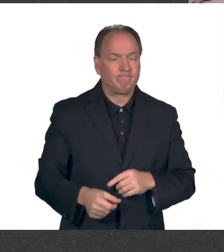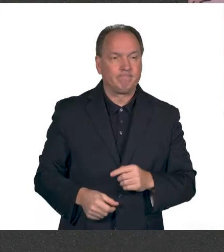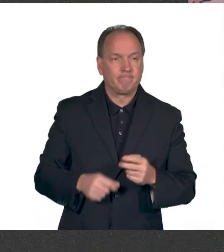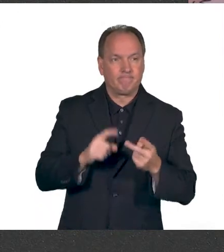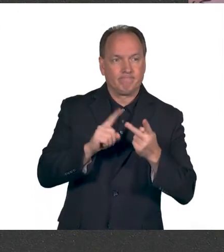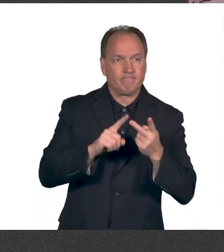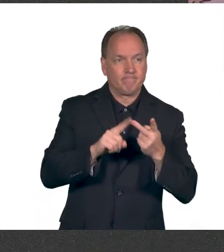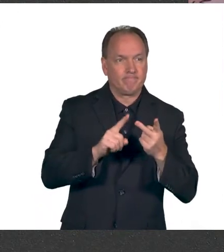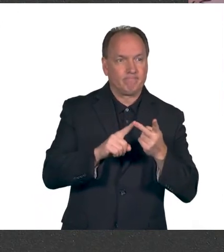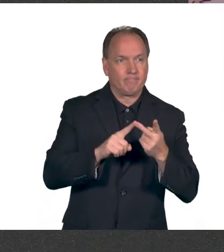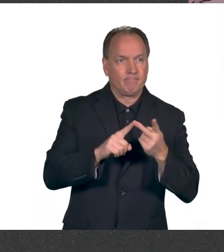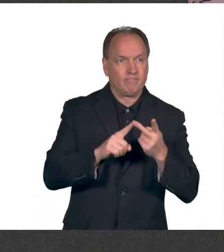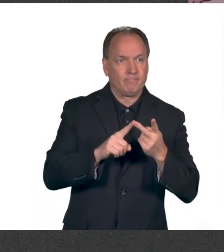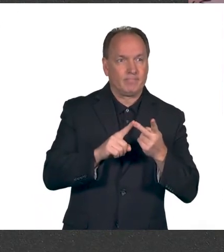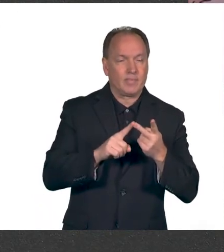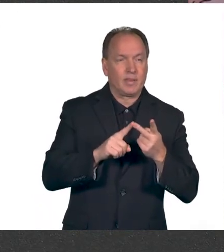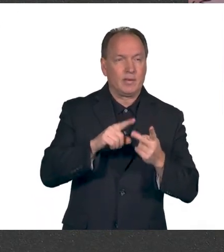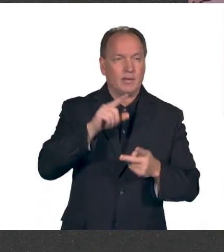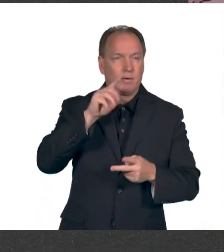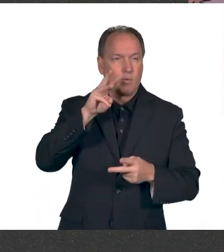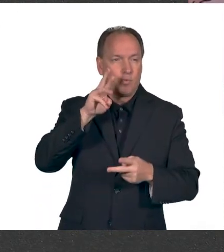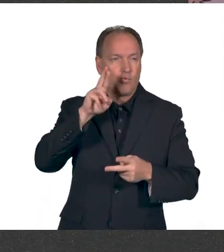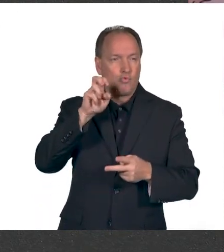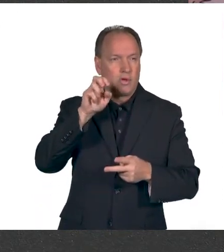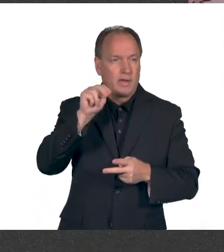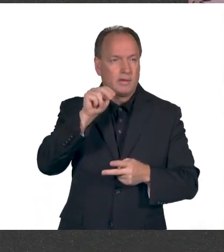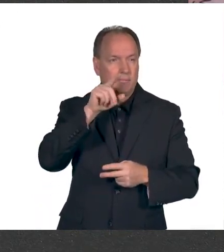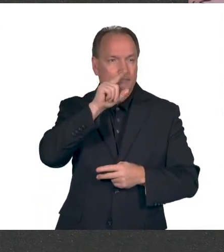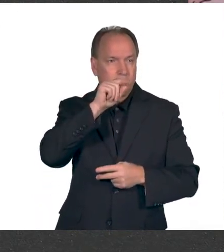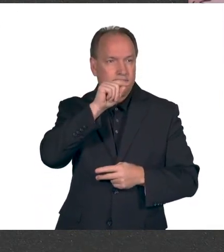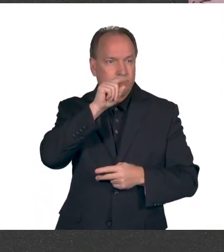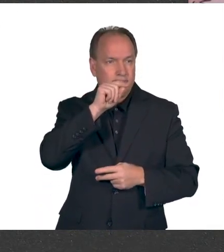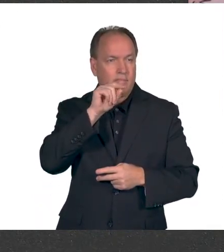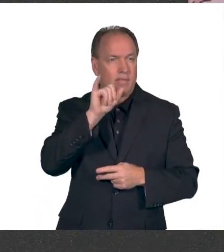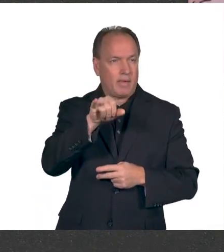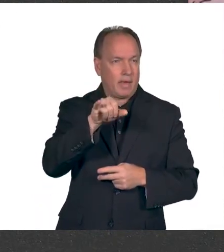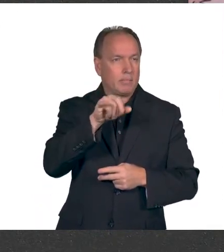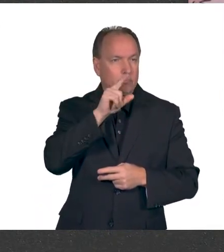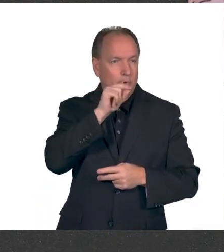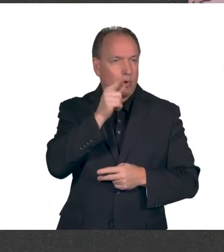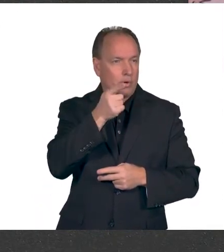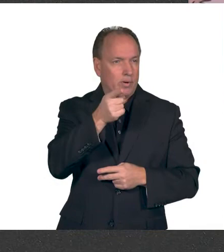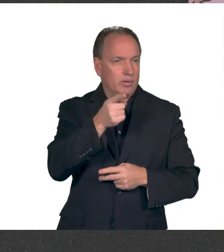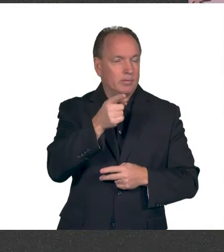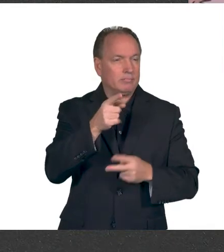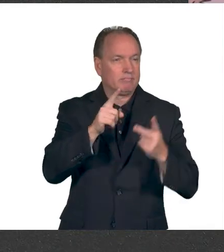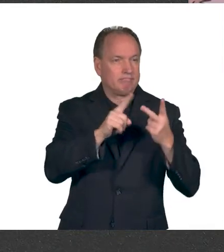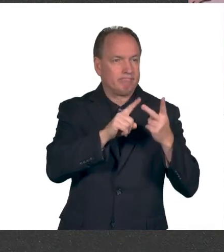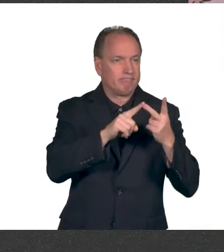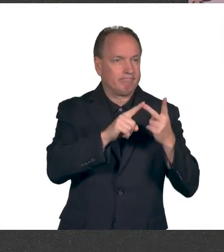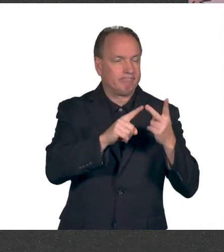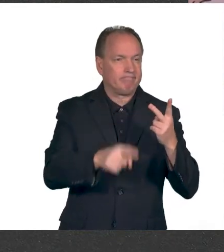The next friend I have is wren, wren that was that type of bird that visited with bear.